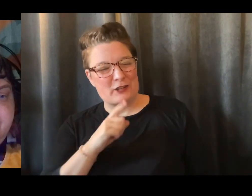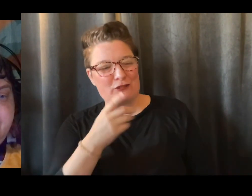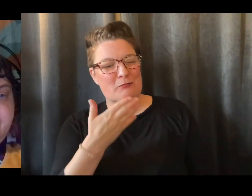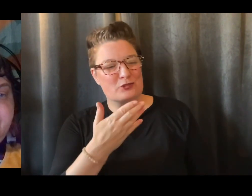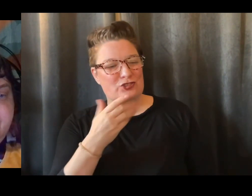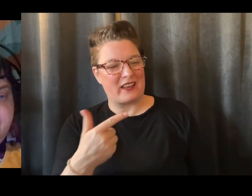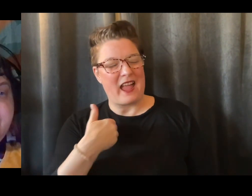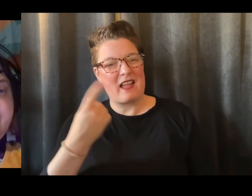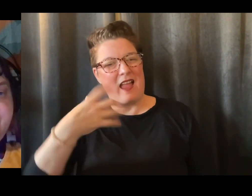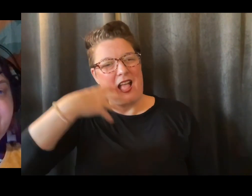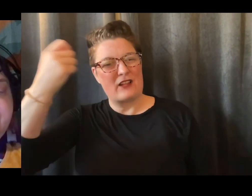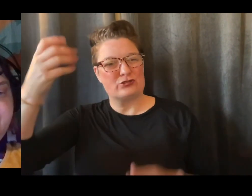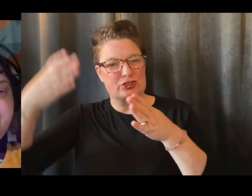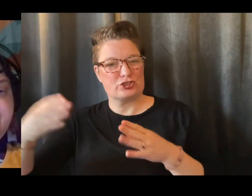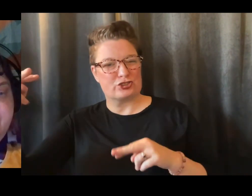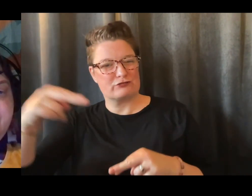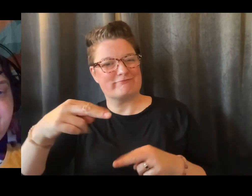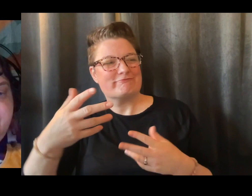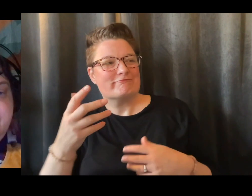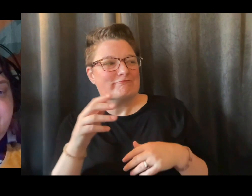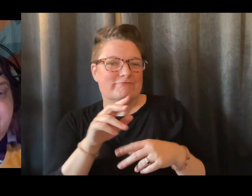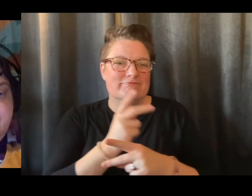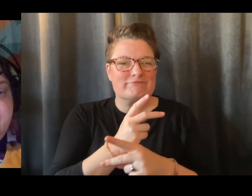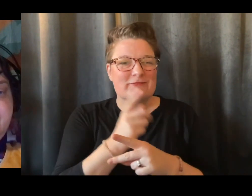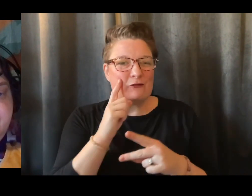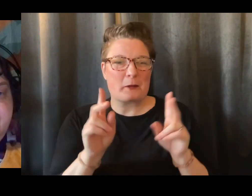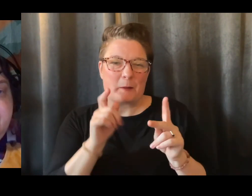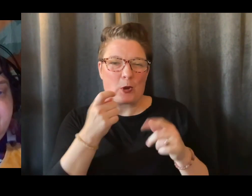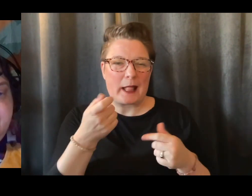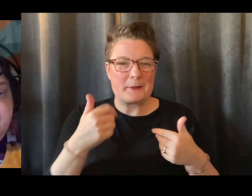Rebekah: a bit younger people and making sure something got passed along and, you